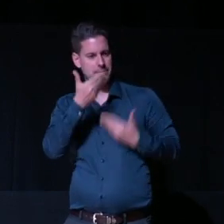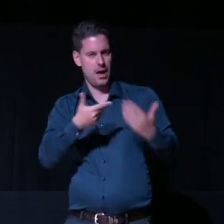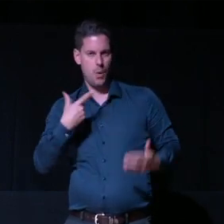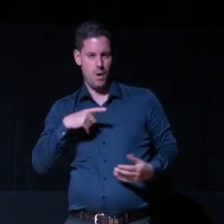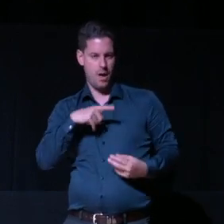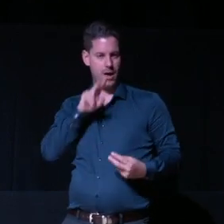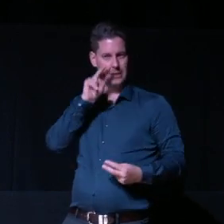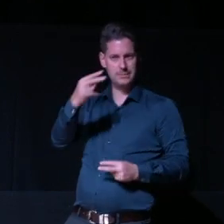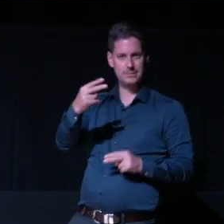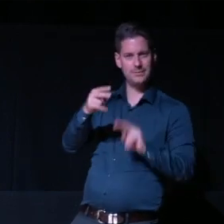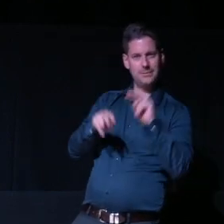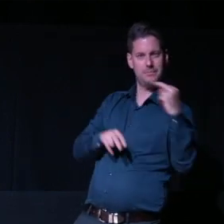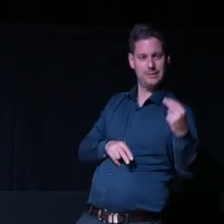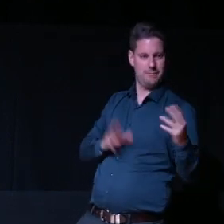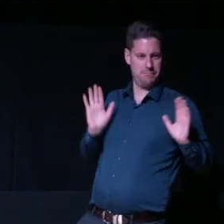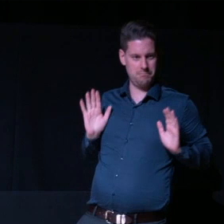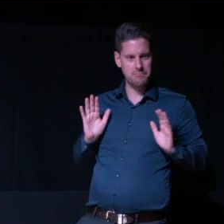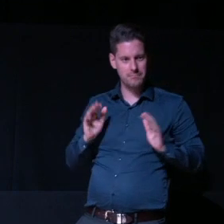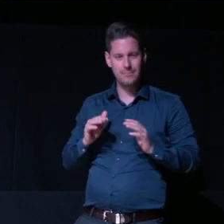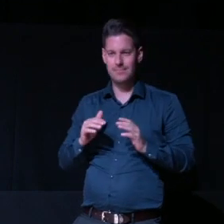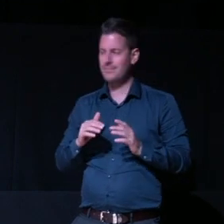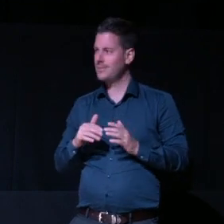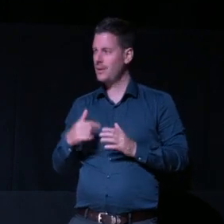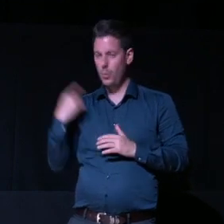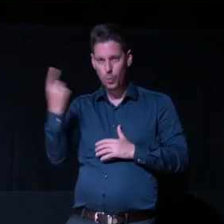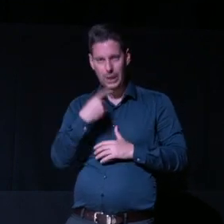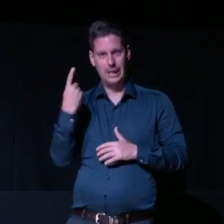and I think that just collectively we all need to work harder at doing